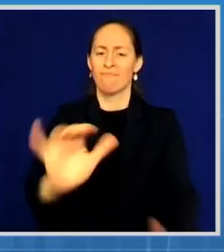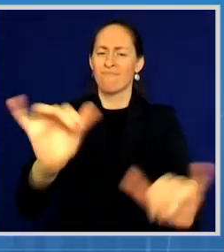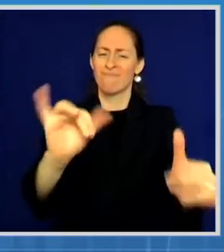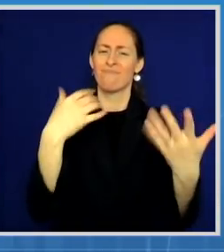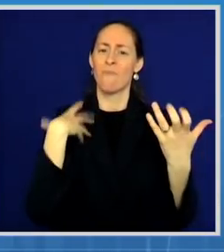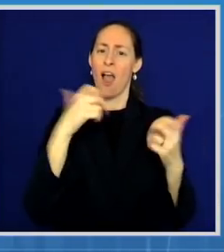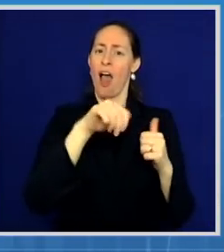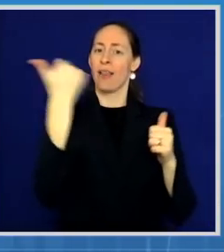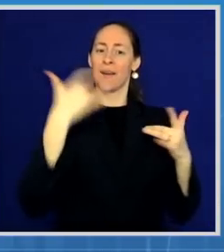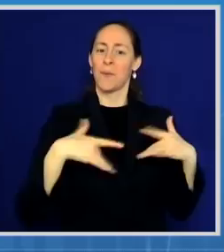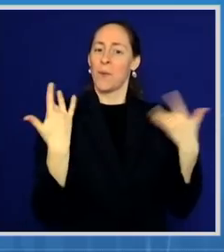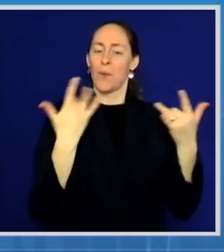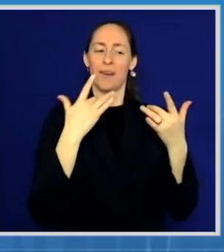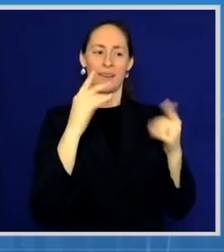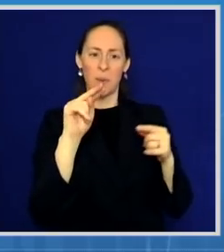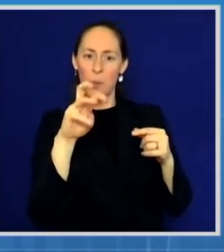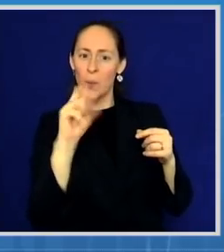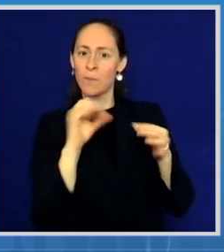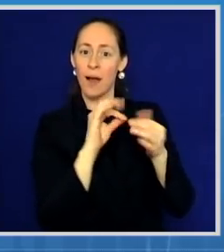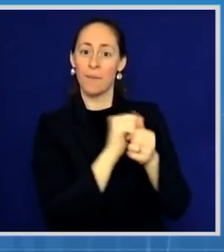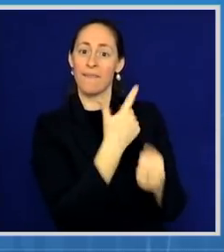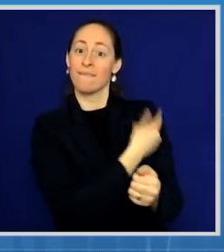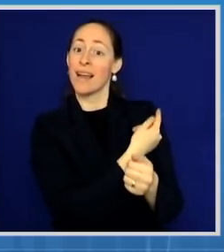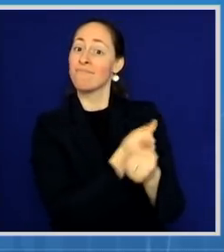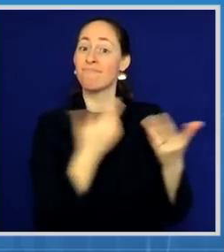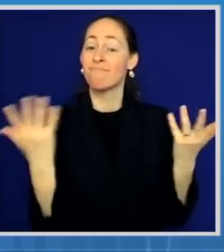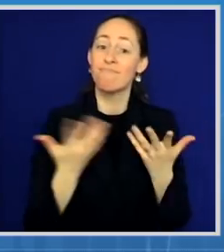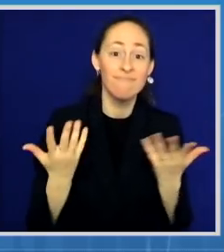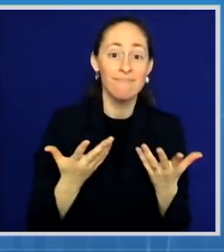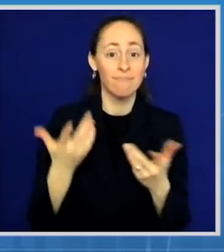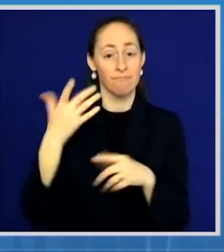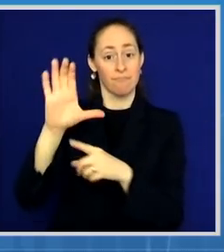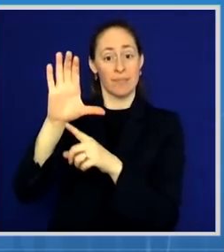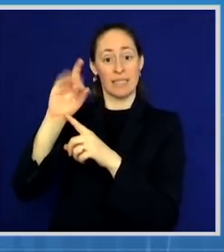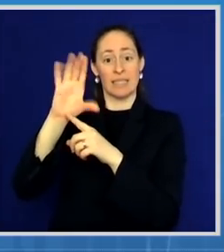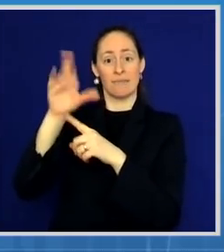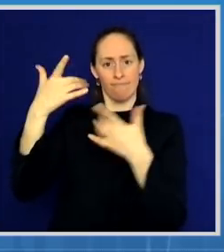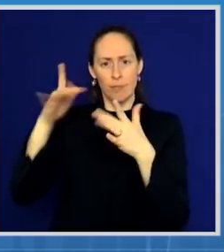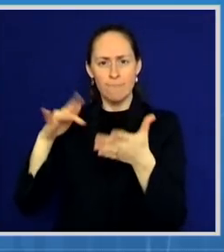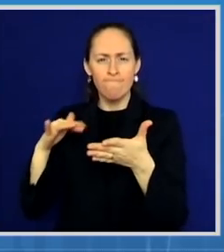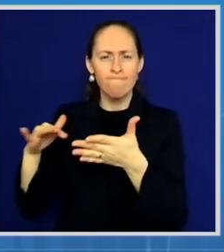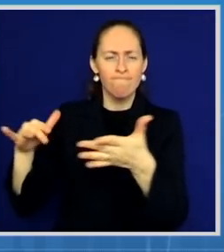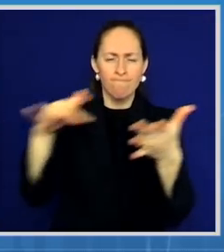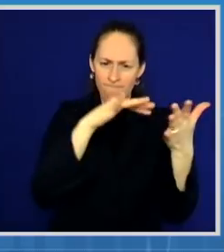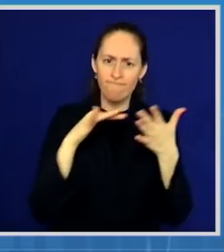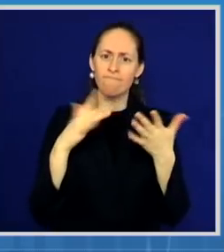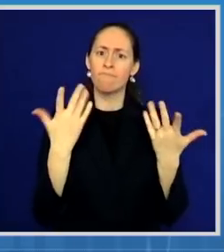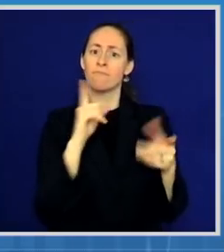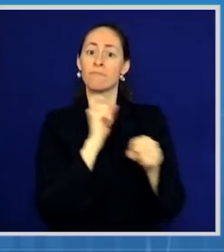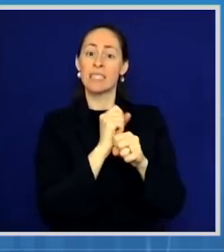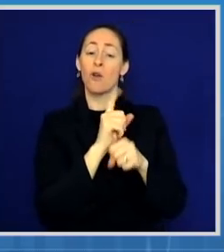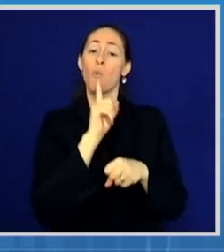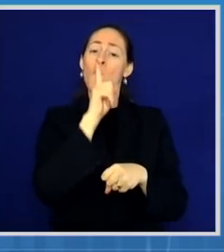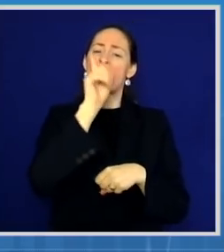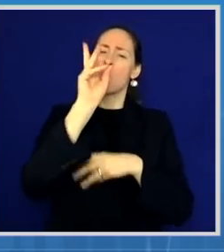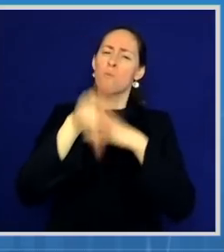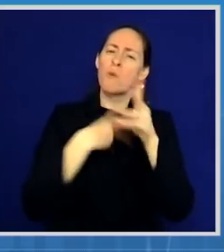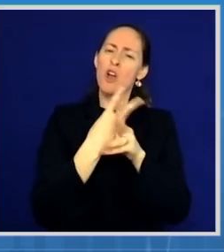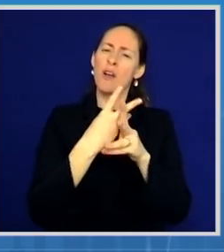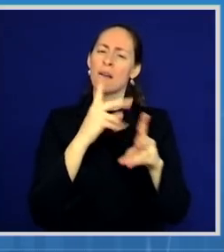Earlier this week, CDC released a study examining the real world effectiveness of the Pfizer and Moderna COVID 19 vaccines.